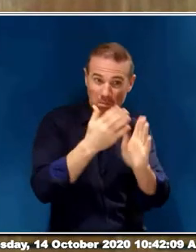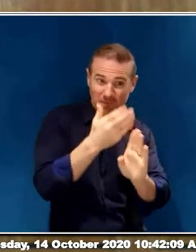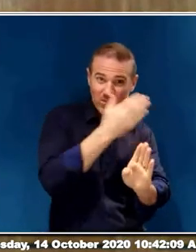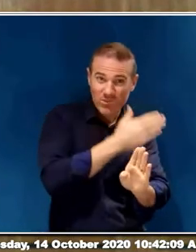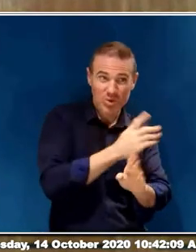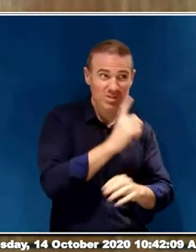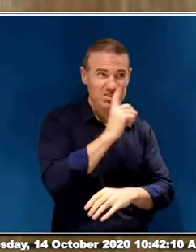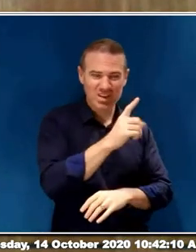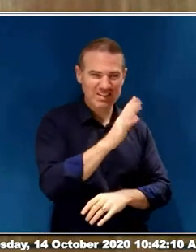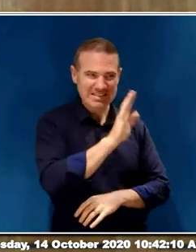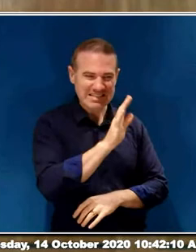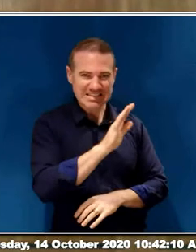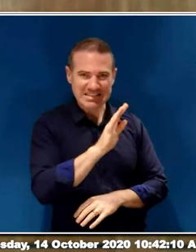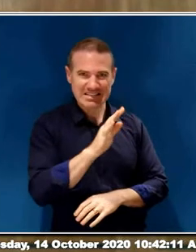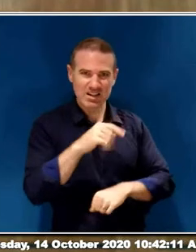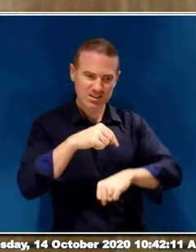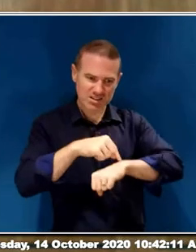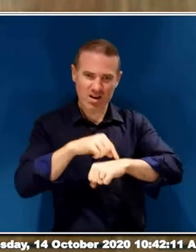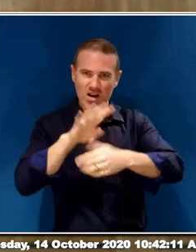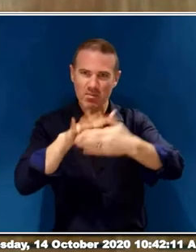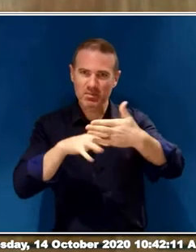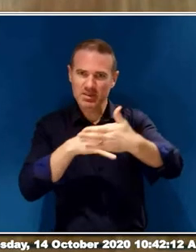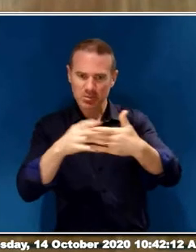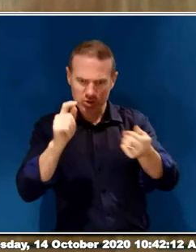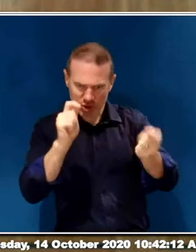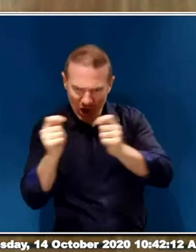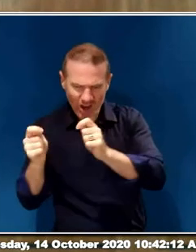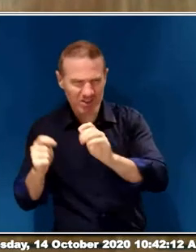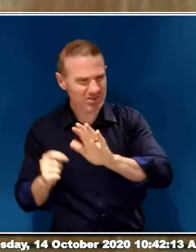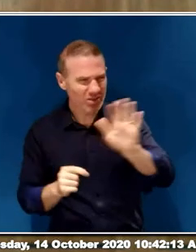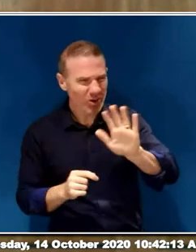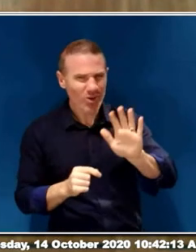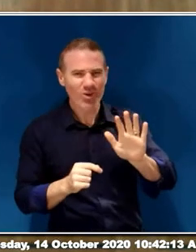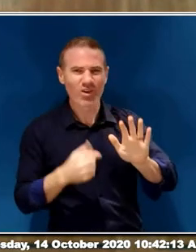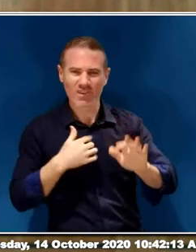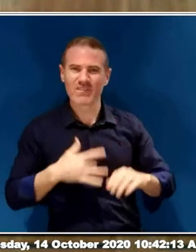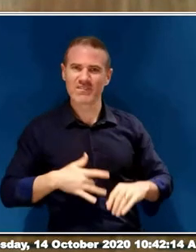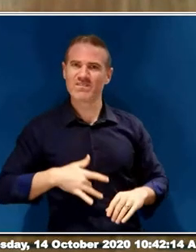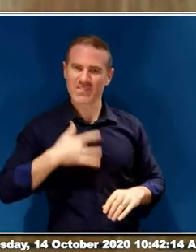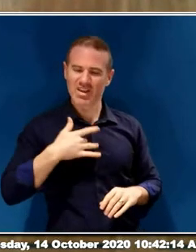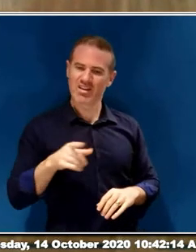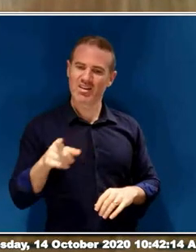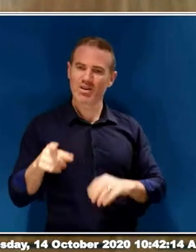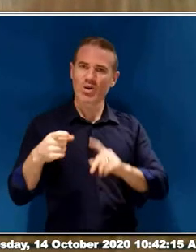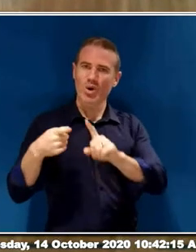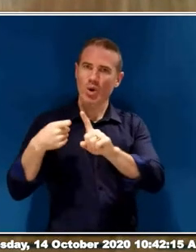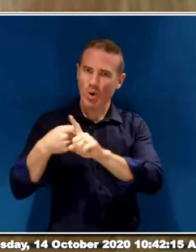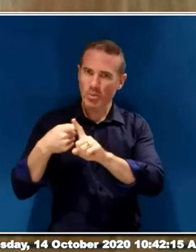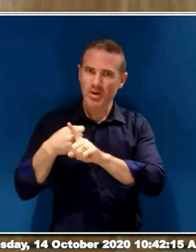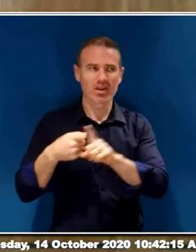I felt that Kobe and the teacher and the school needed to work together